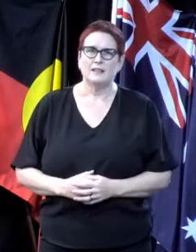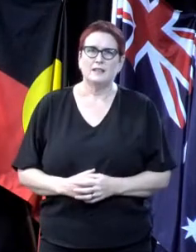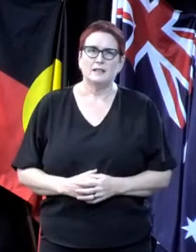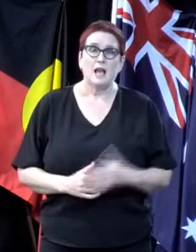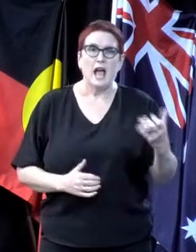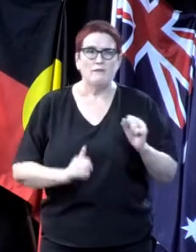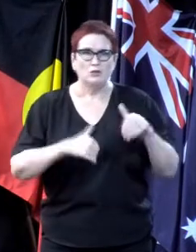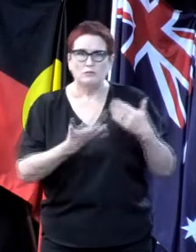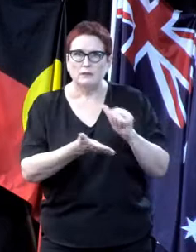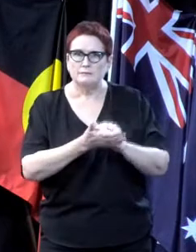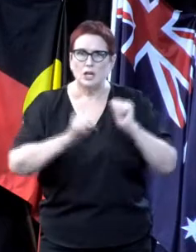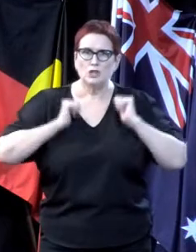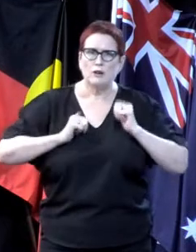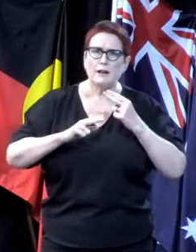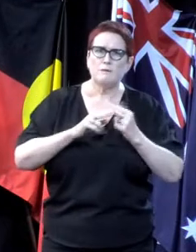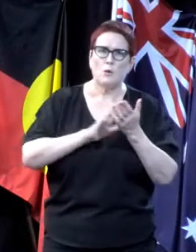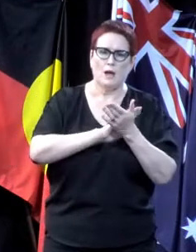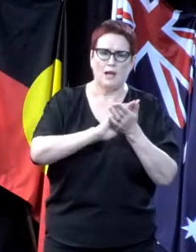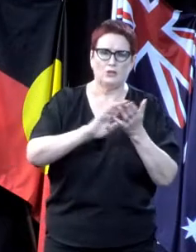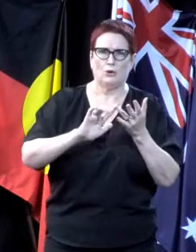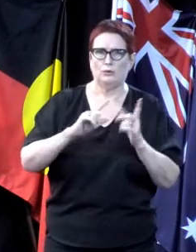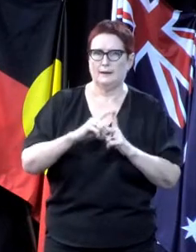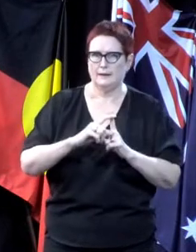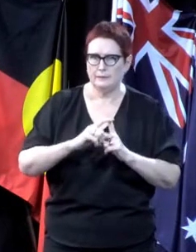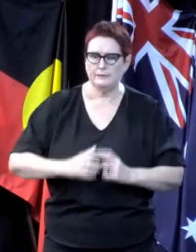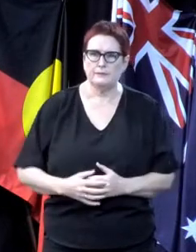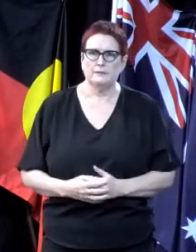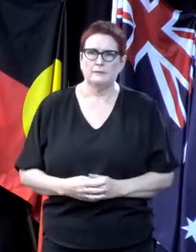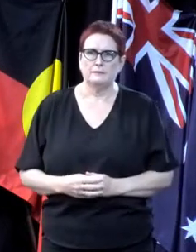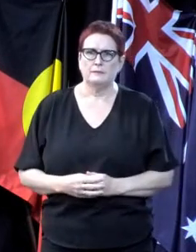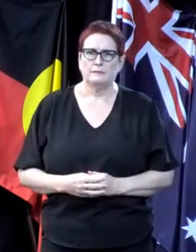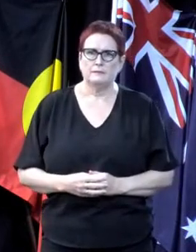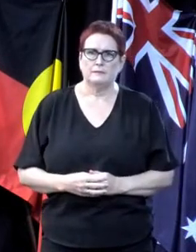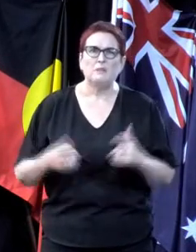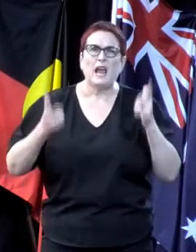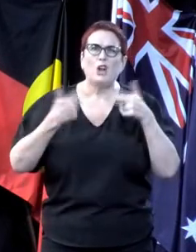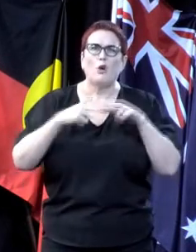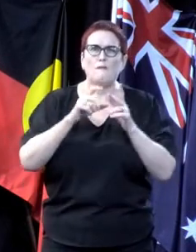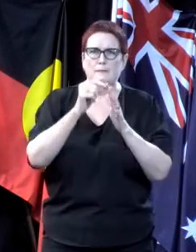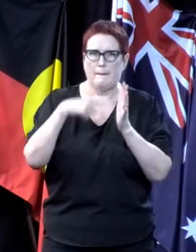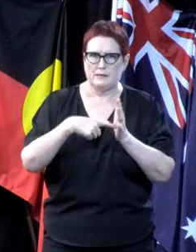of heads of department and acknowledging,